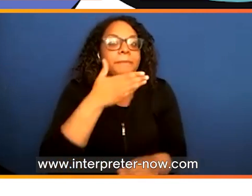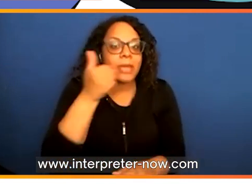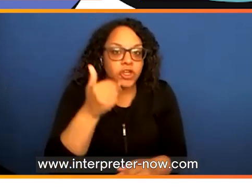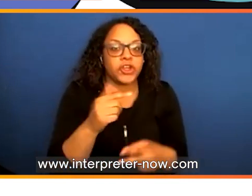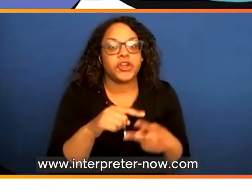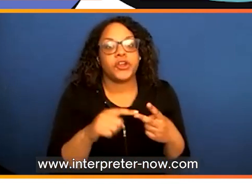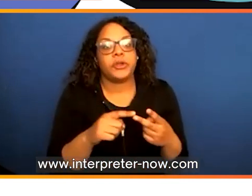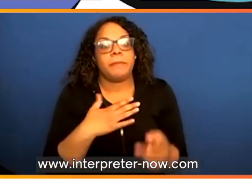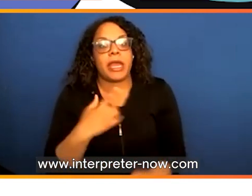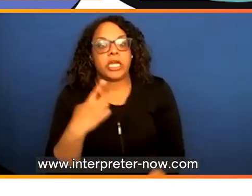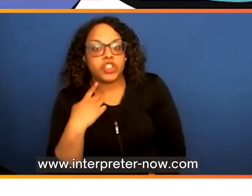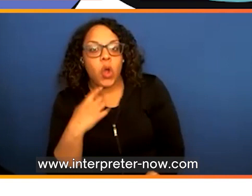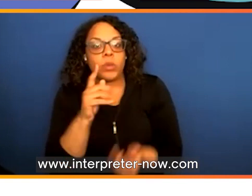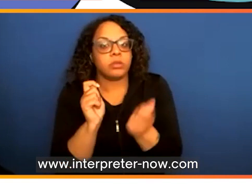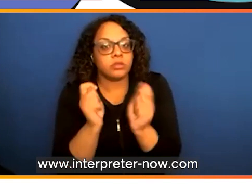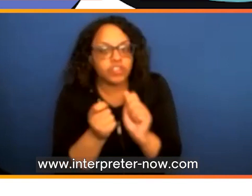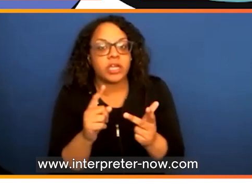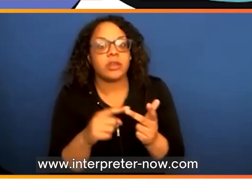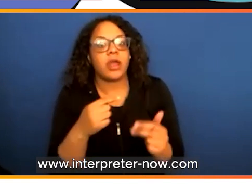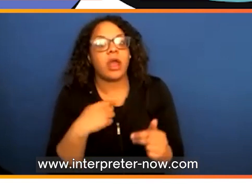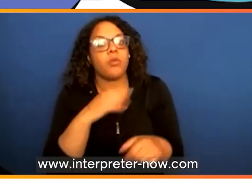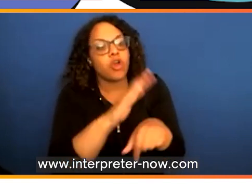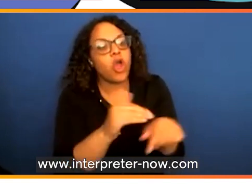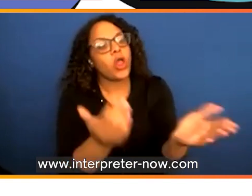thing, make the world a better place, and you will learn from it. That's all you have